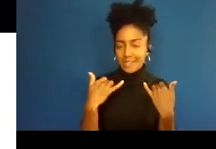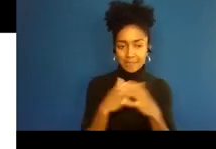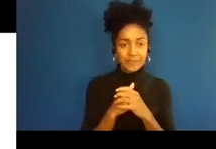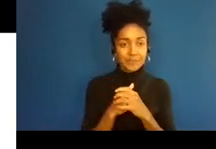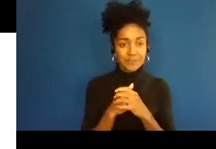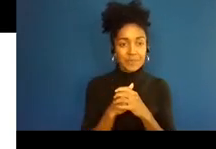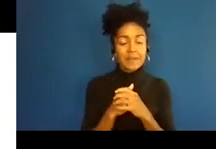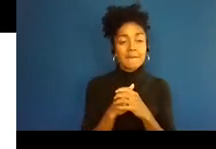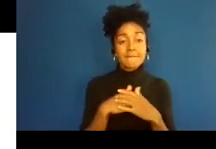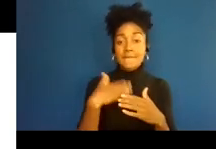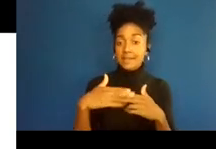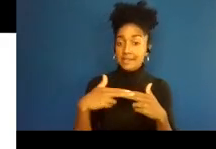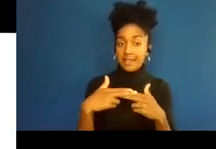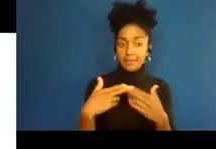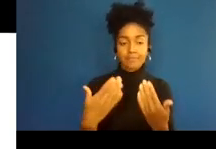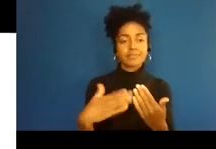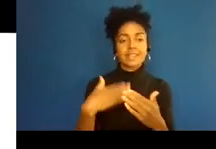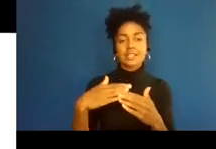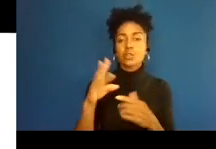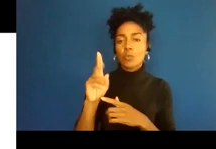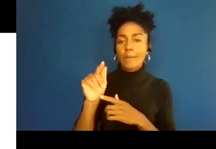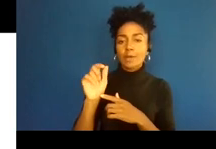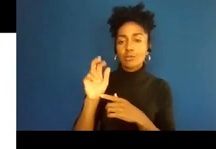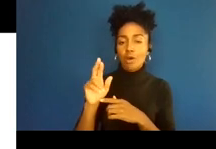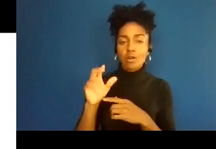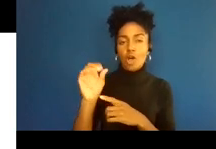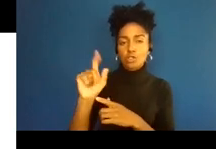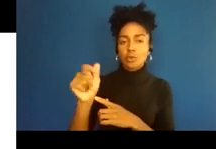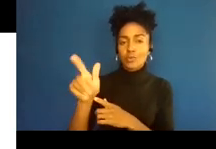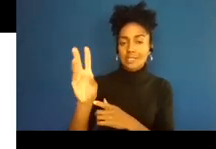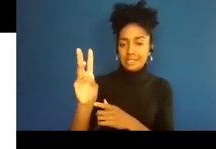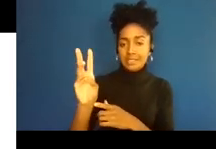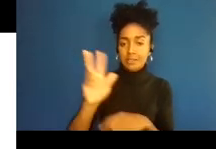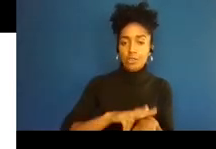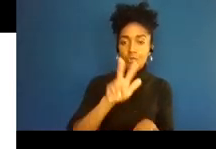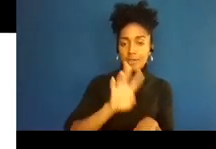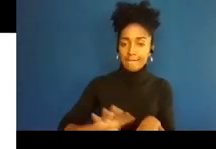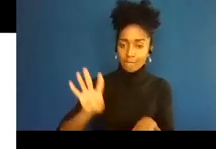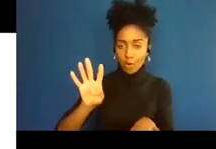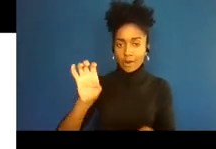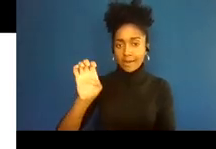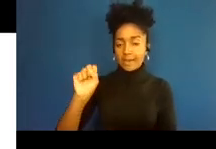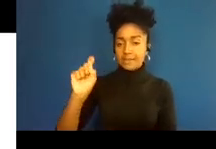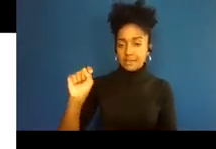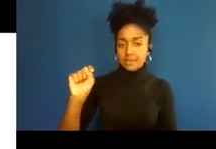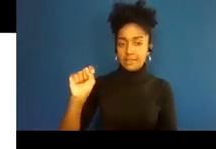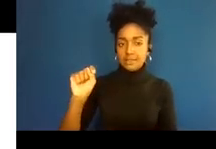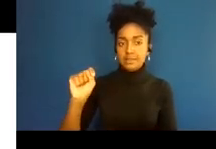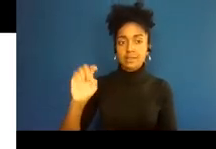Our next webinar is coming up on October 26 from 3-4:30pm EST. Eric Camarillo will present on